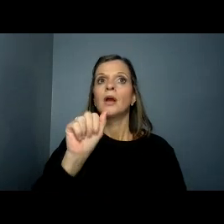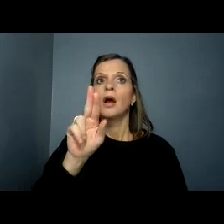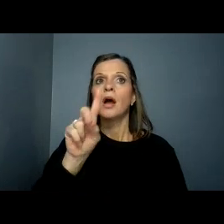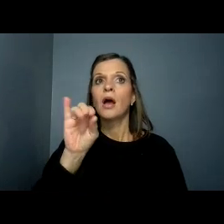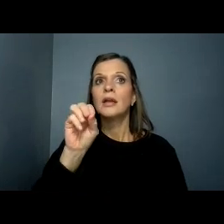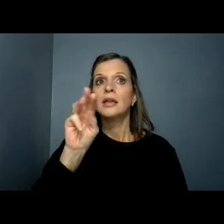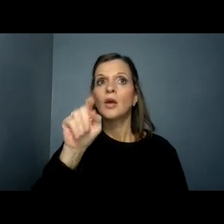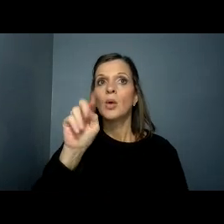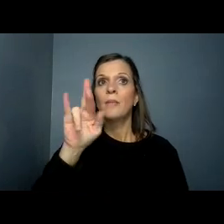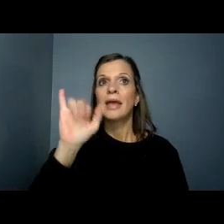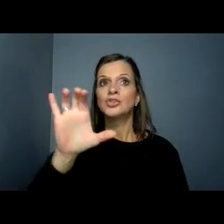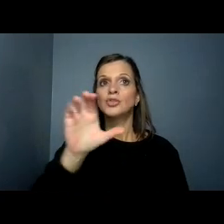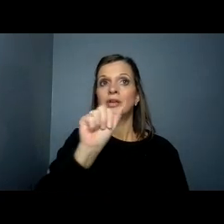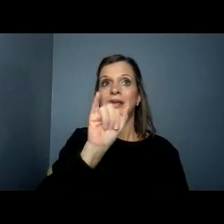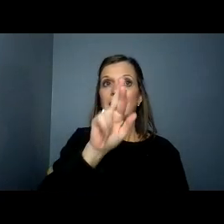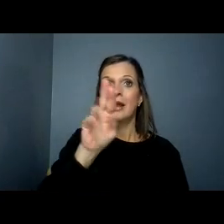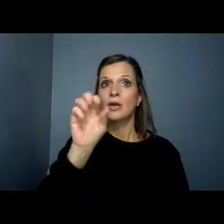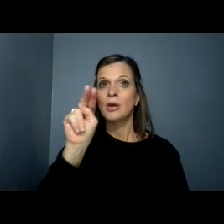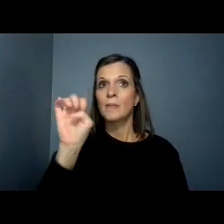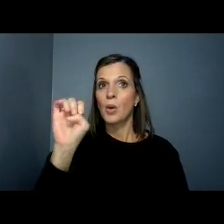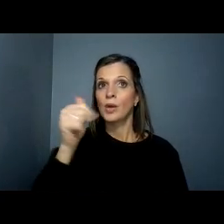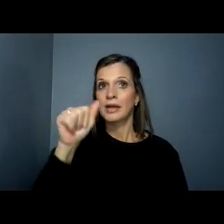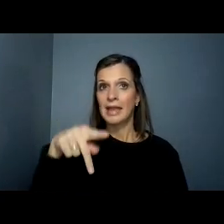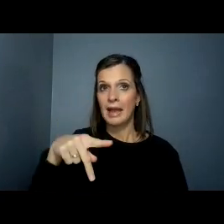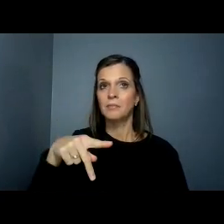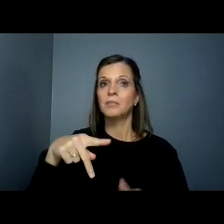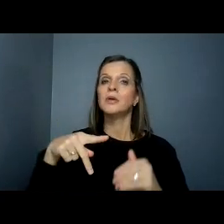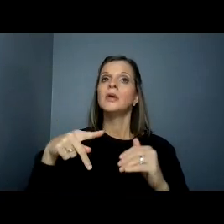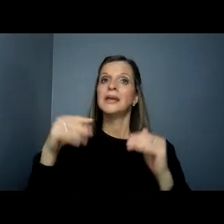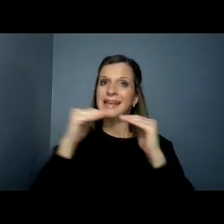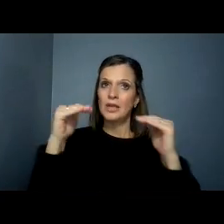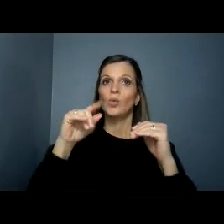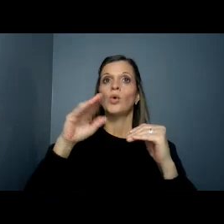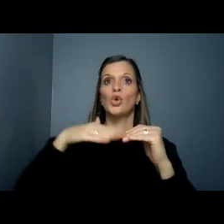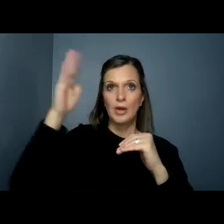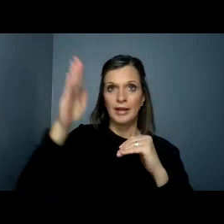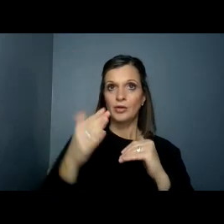Audi grams and if you notice there's air conduction and there's bone conduction